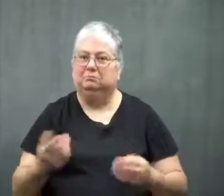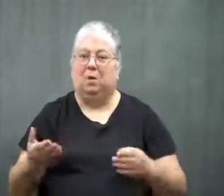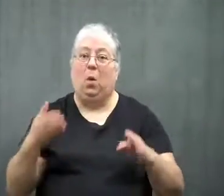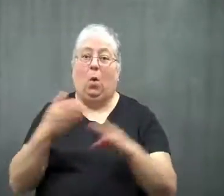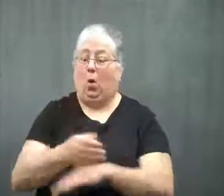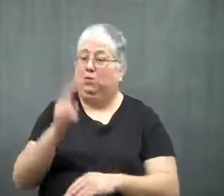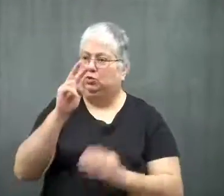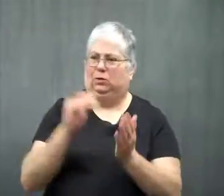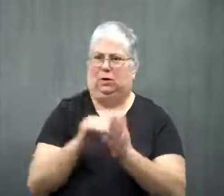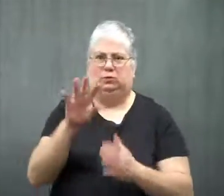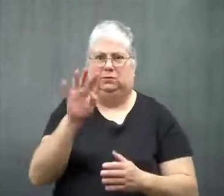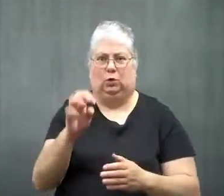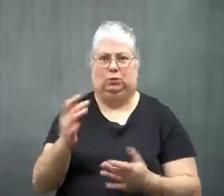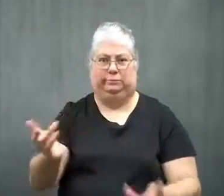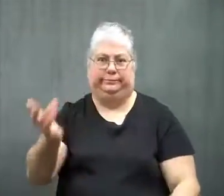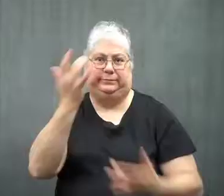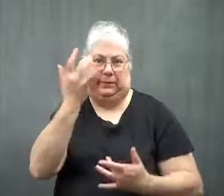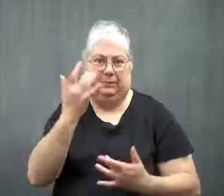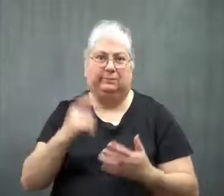2400 people have been sickened so far.